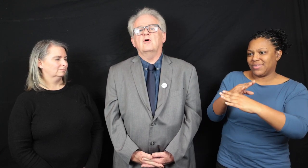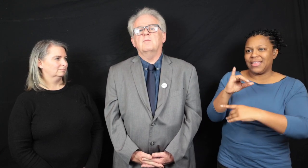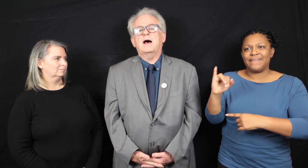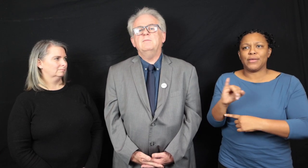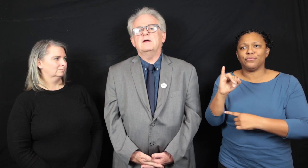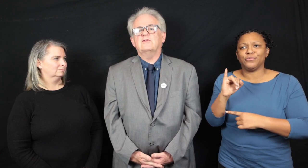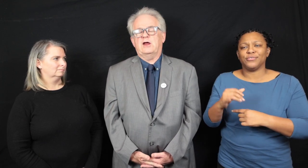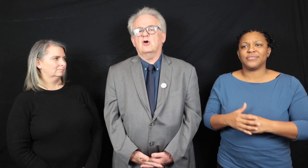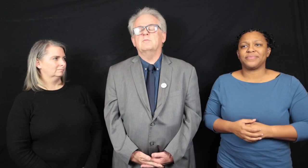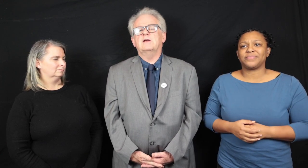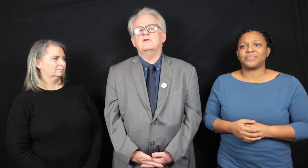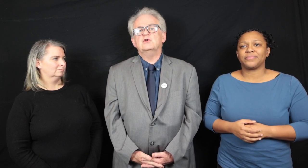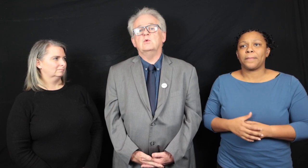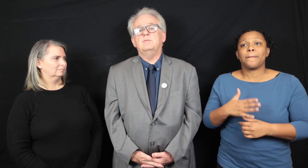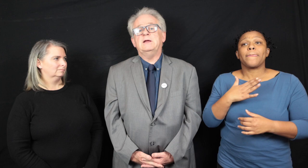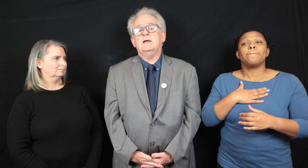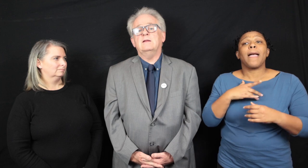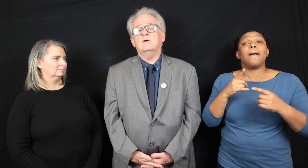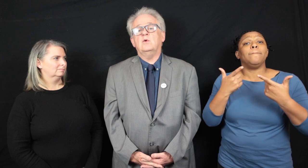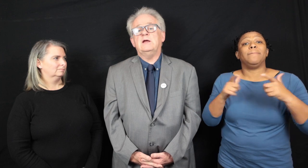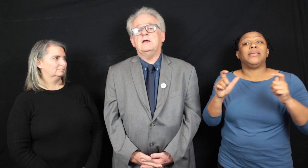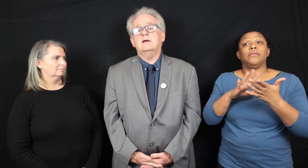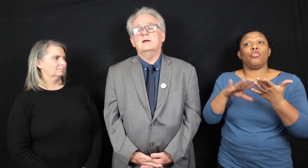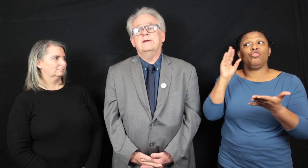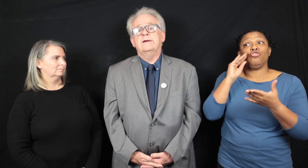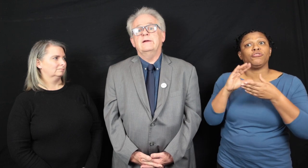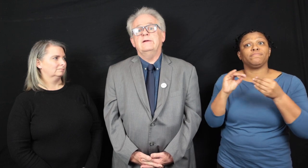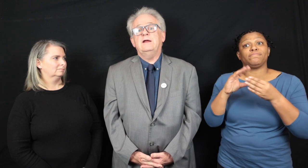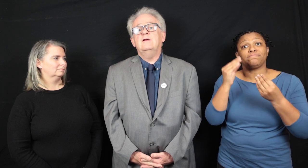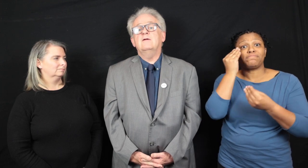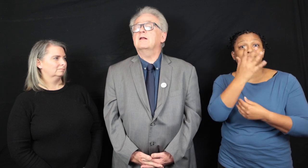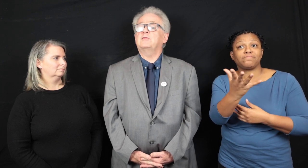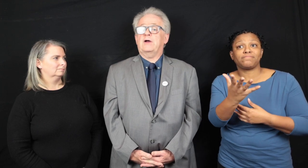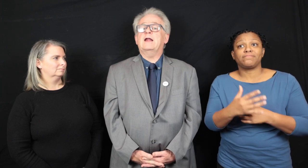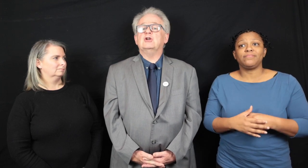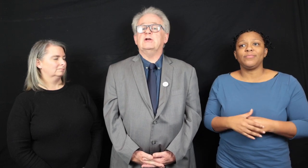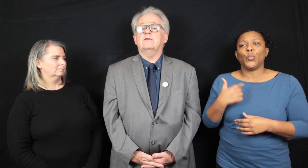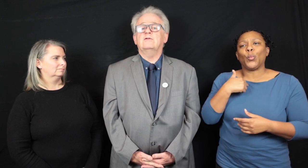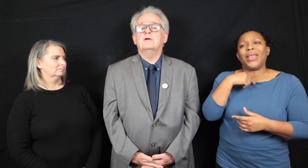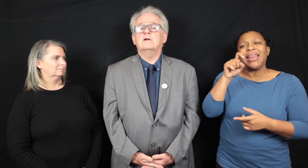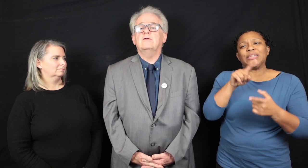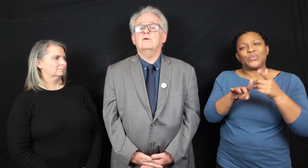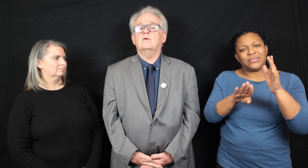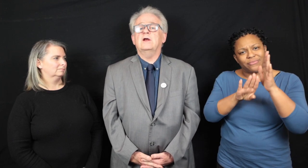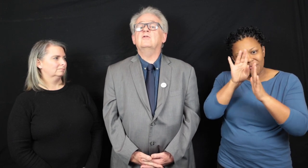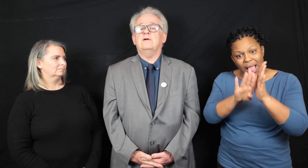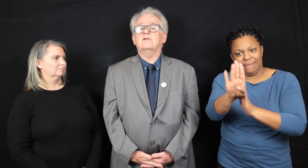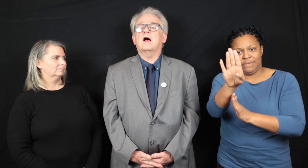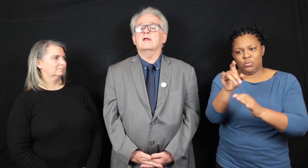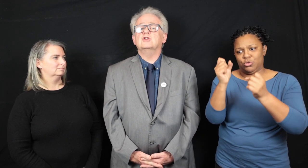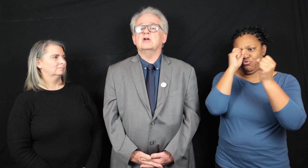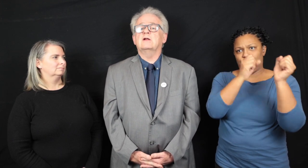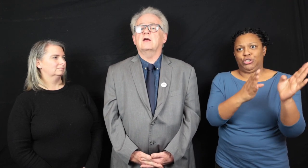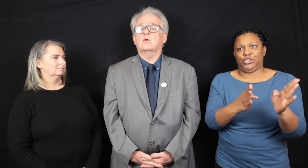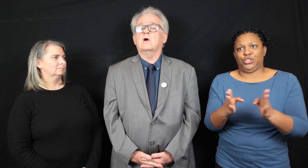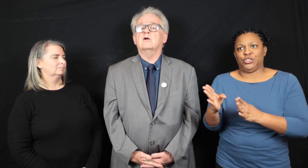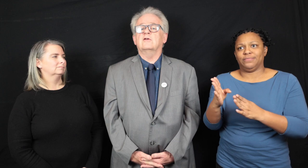this infection. So, my biggest take-home message would be that we need to develop strategies to